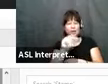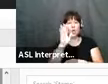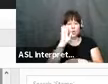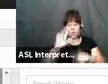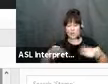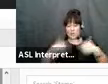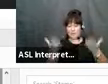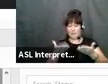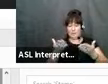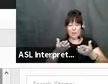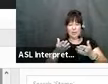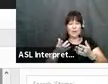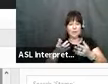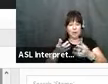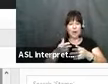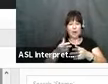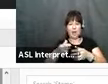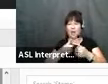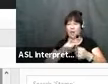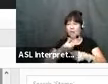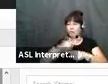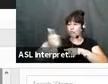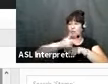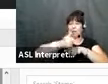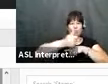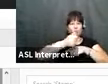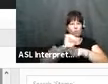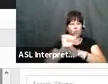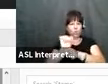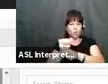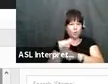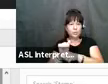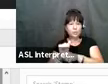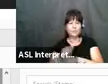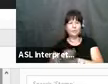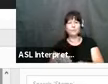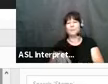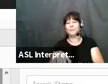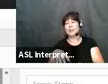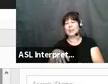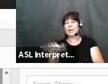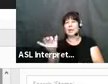So those essential workers, that's the farm workers, agricultural workers, the vineyard workers, the